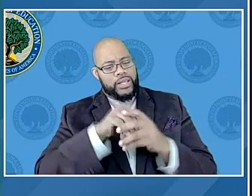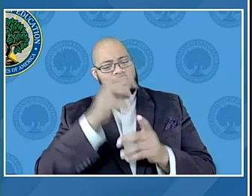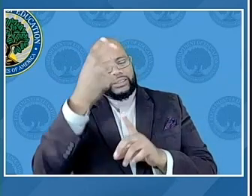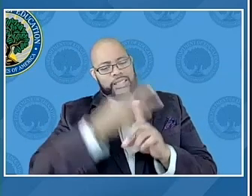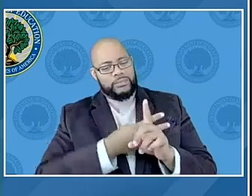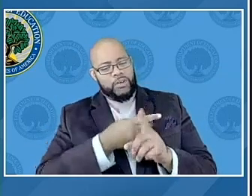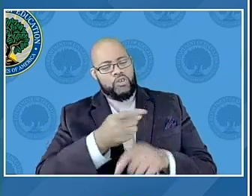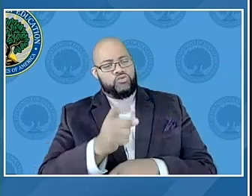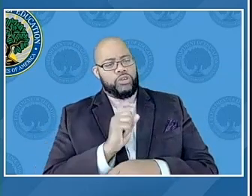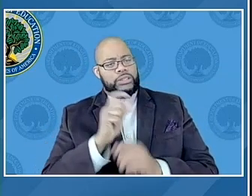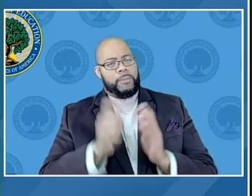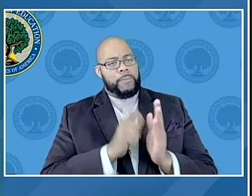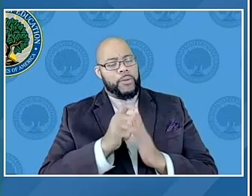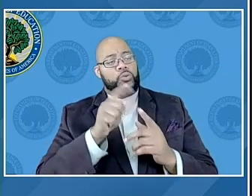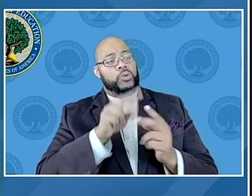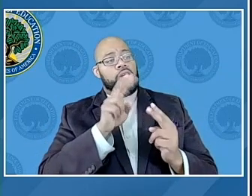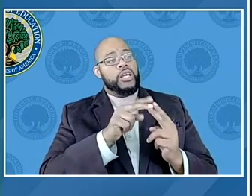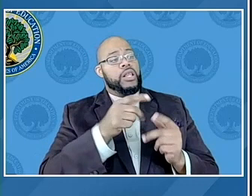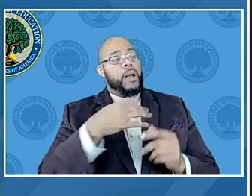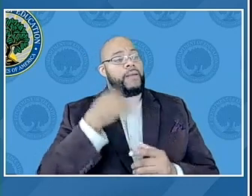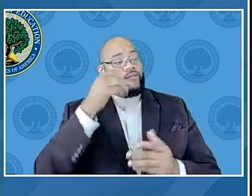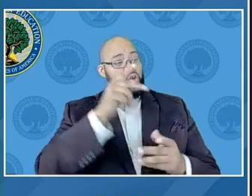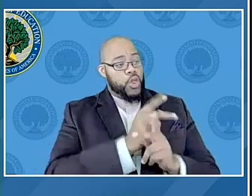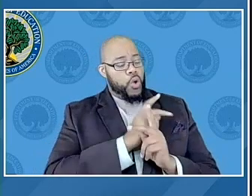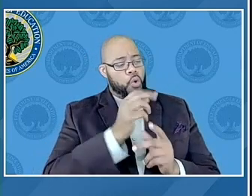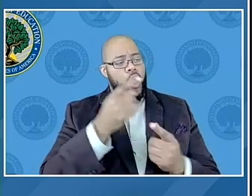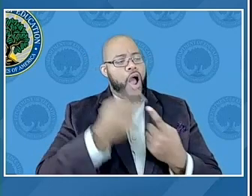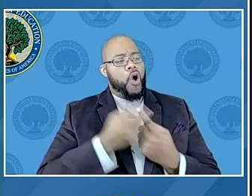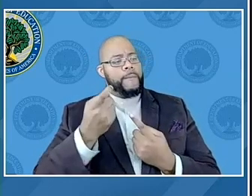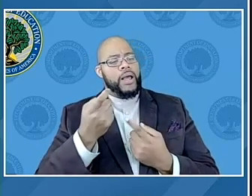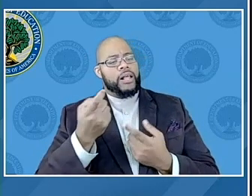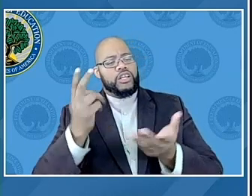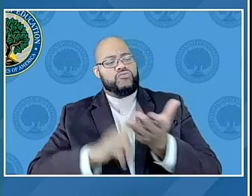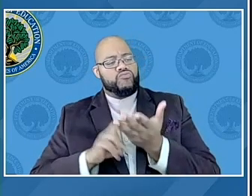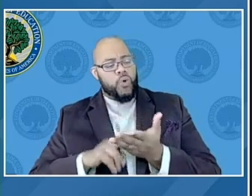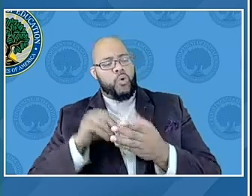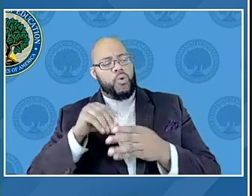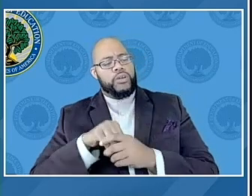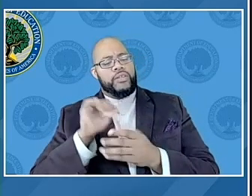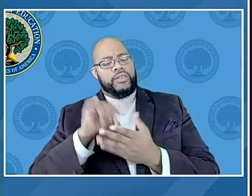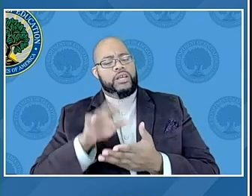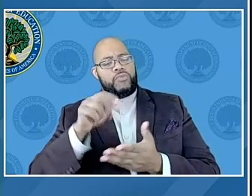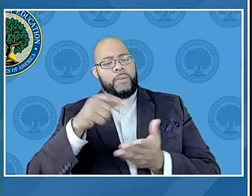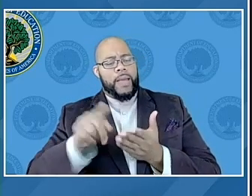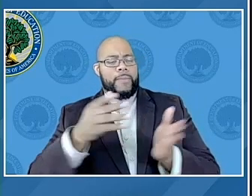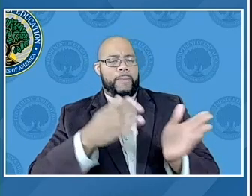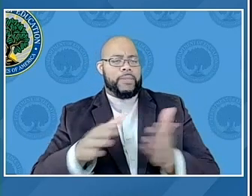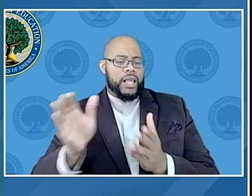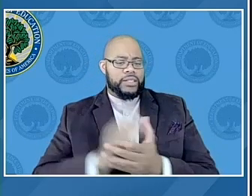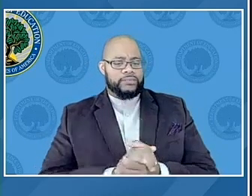to either apply for the loan or automatically enrolled in those repayment plans. I'm sorry, apply for the payment-